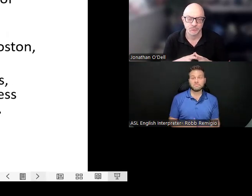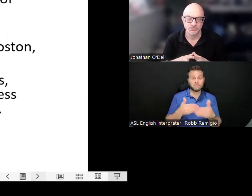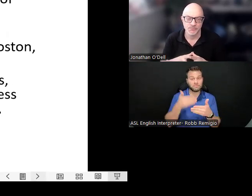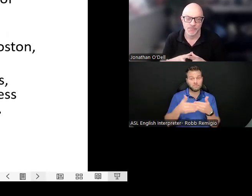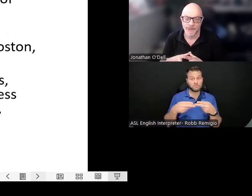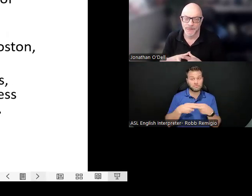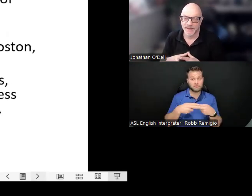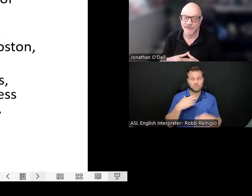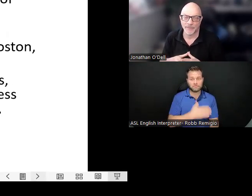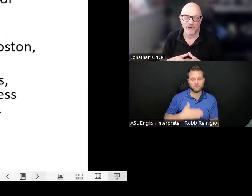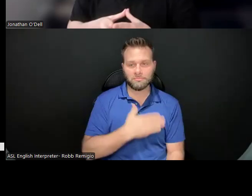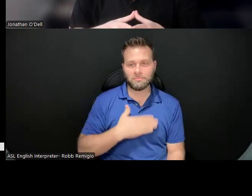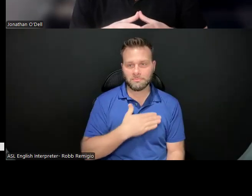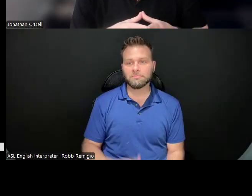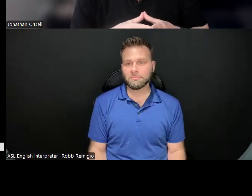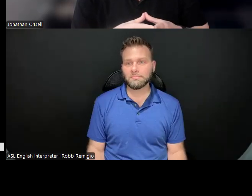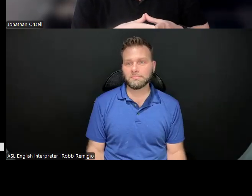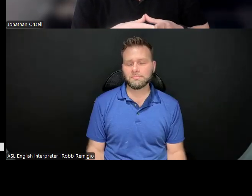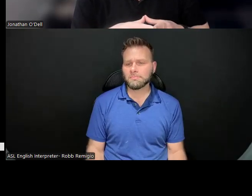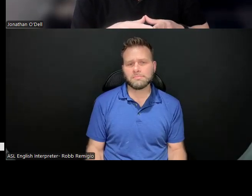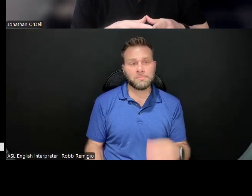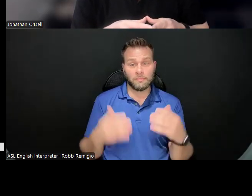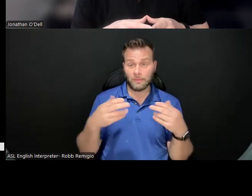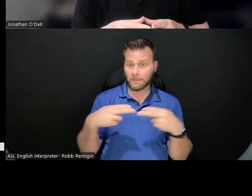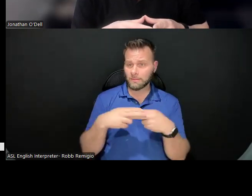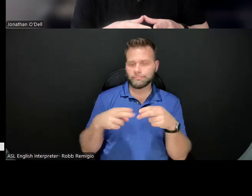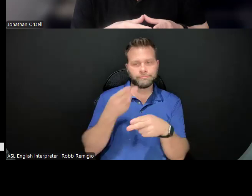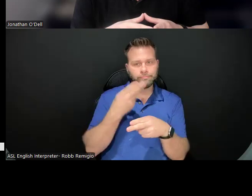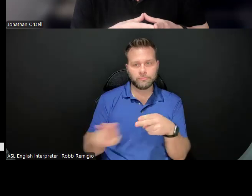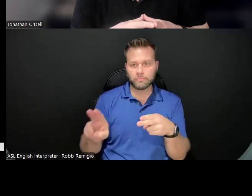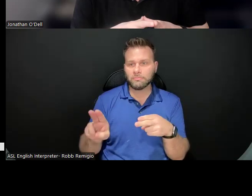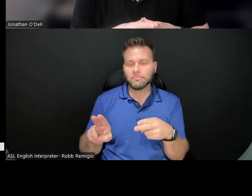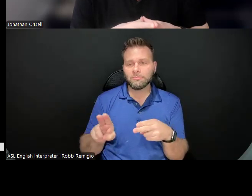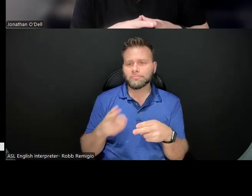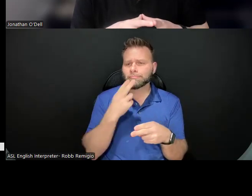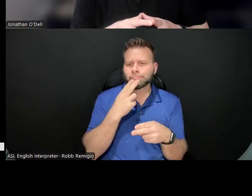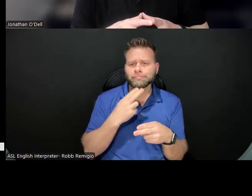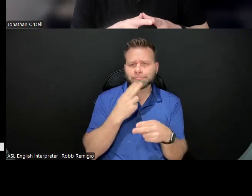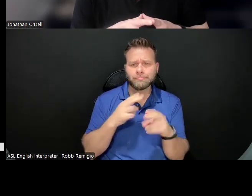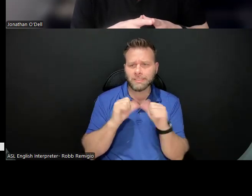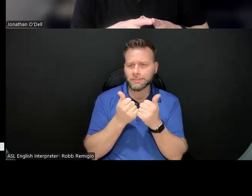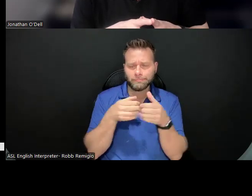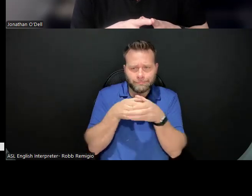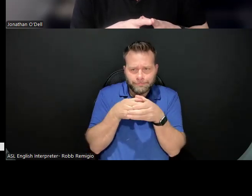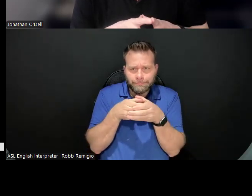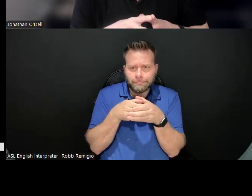So, I'm going to be very brief We are a tiny agency.